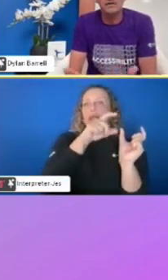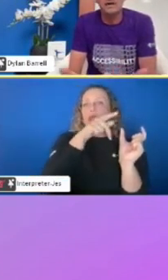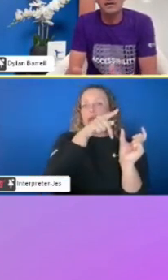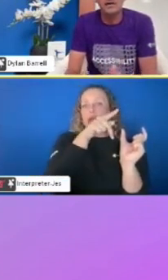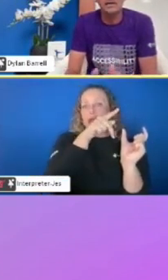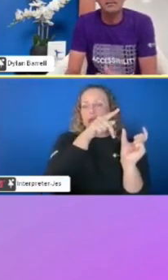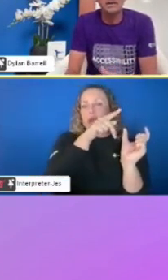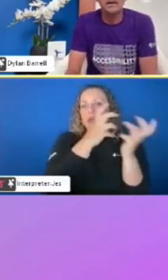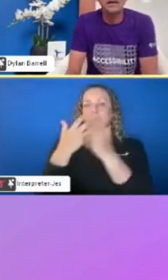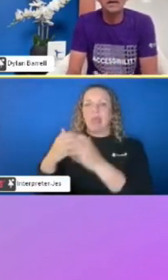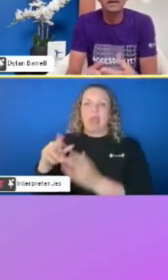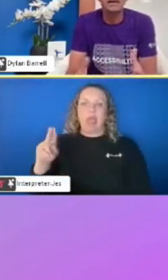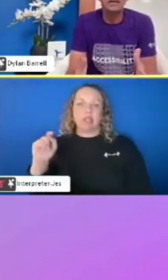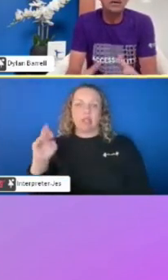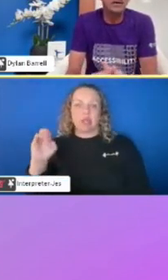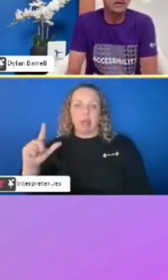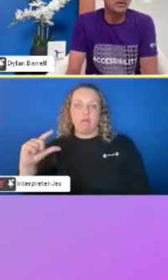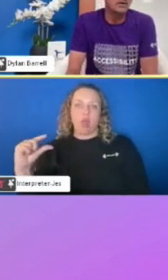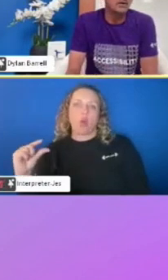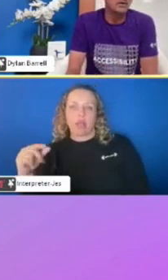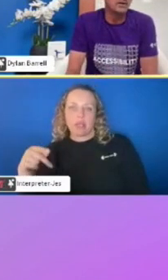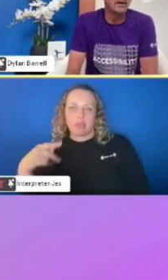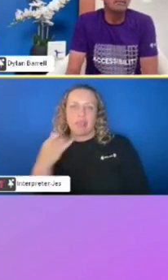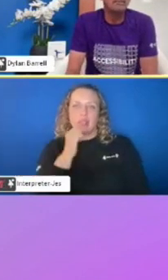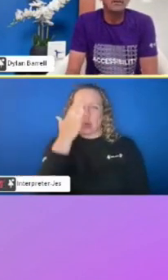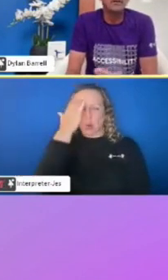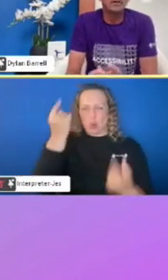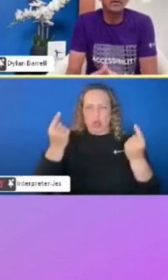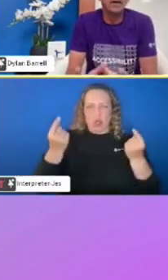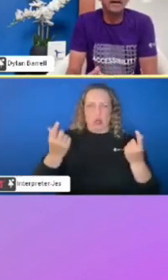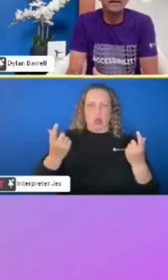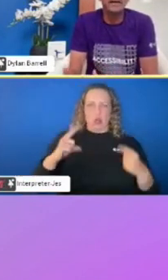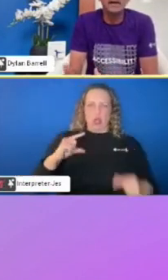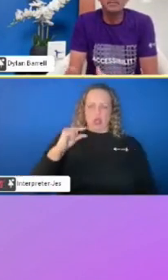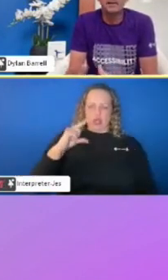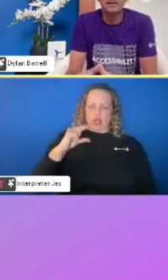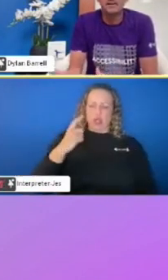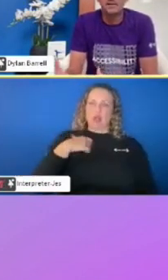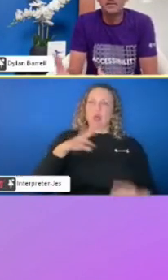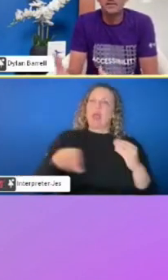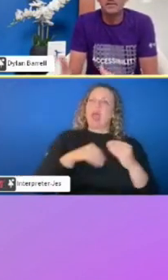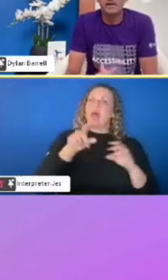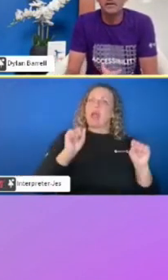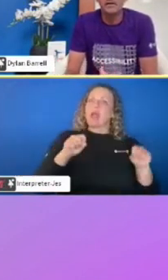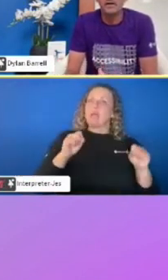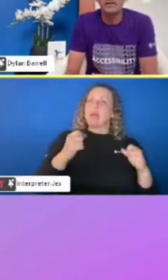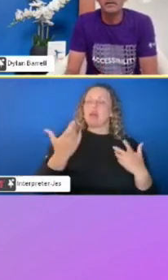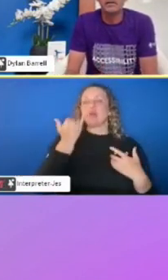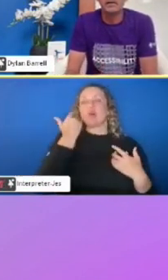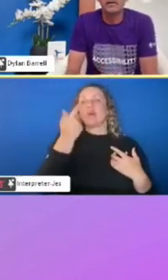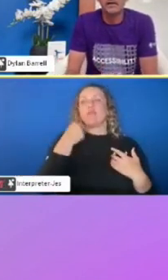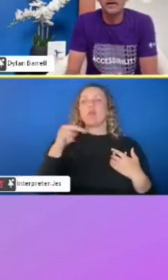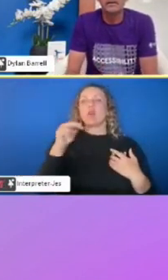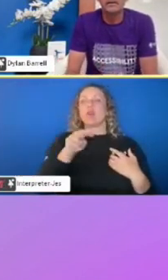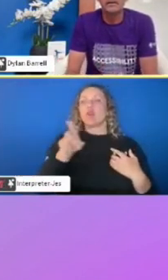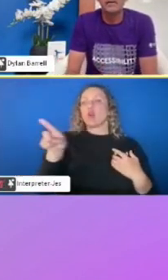or the lowercase p, it doesn't really know what to do with that. So we've added that capability. So if you look over on the right hand,